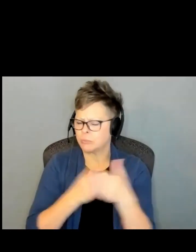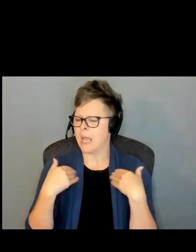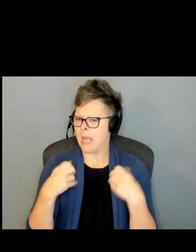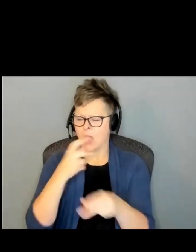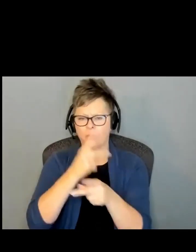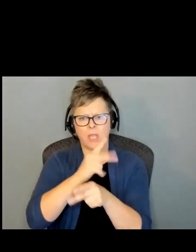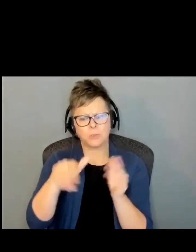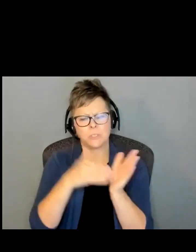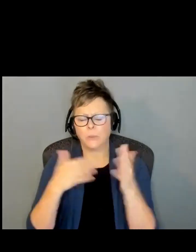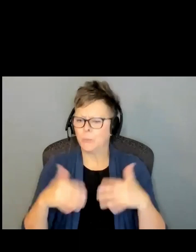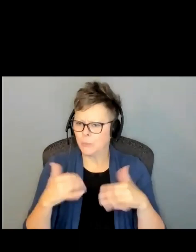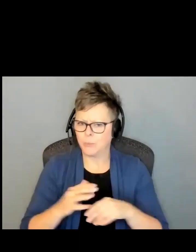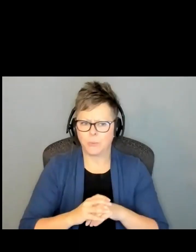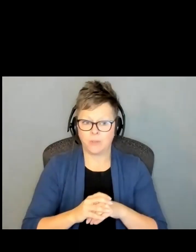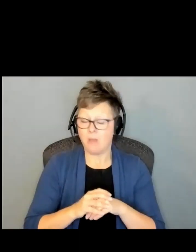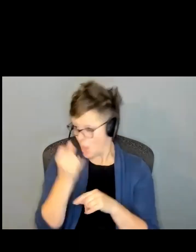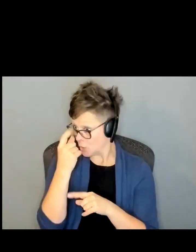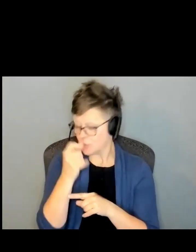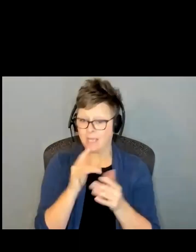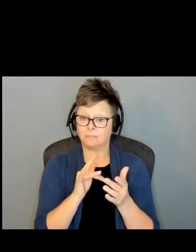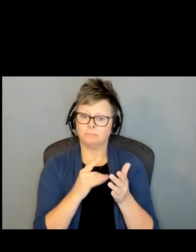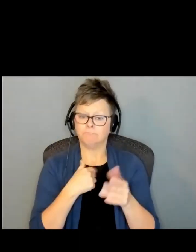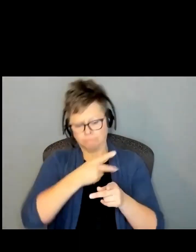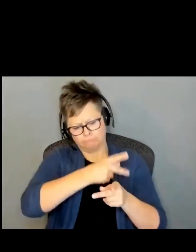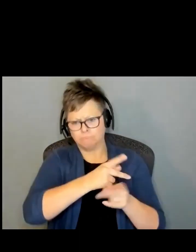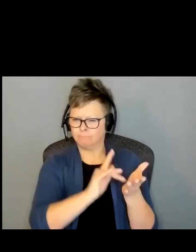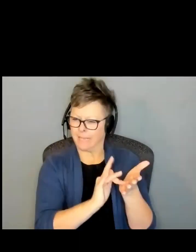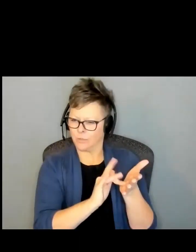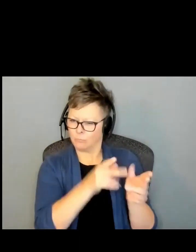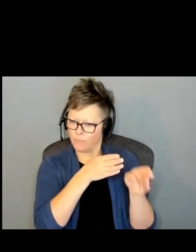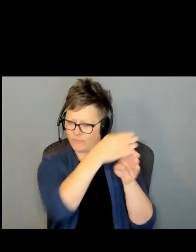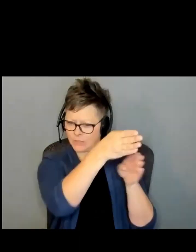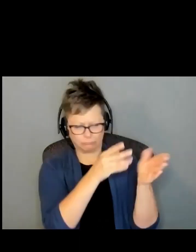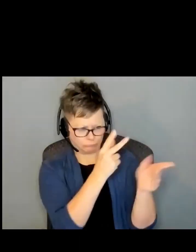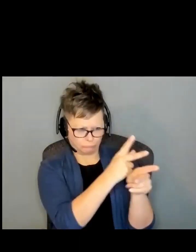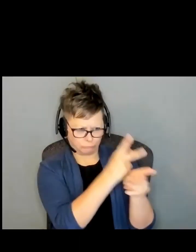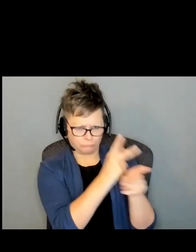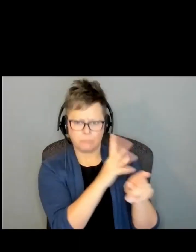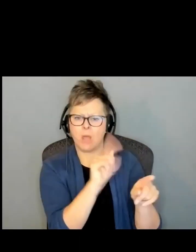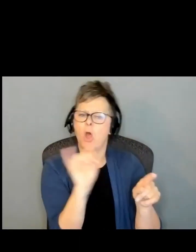Apart from providing medical care my role has a large focus on ensuring seamless transition